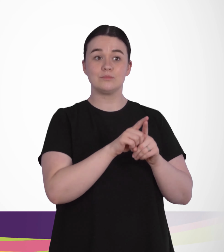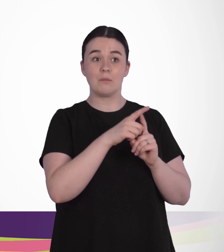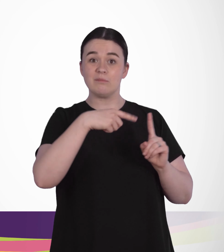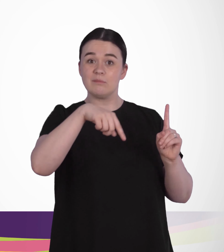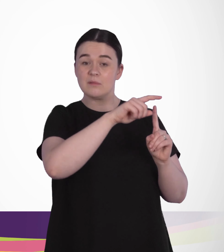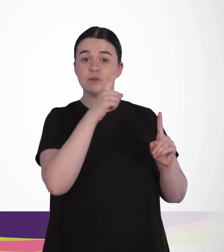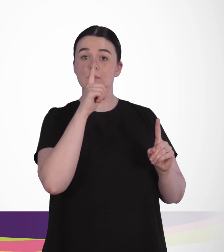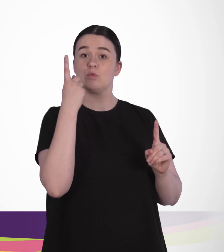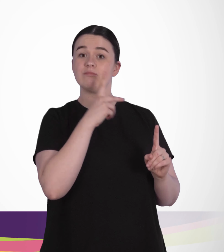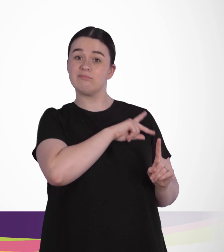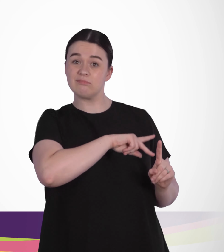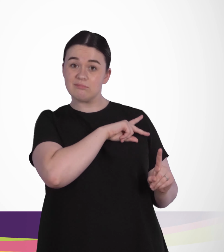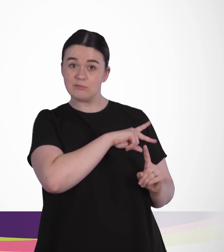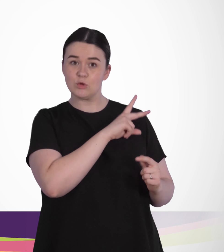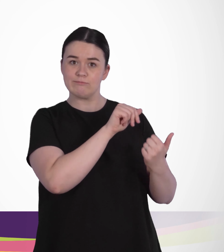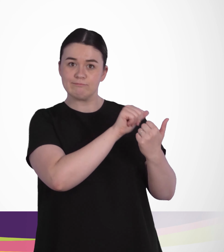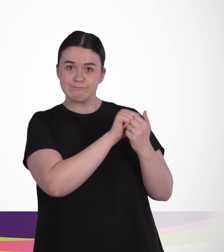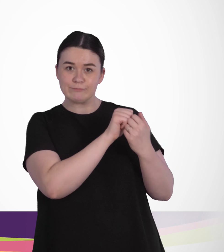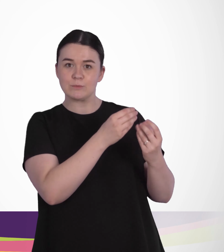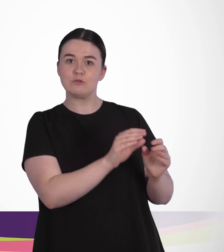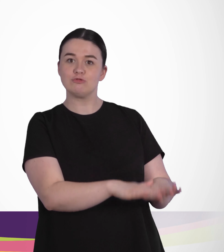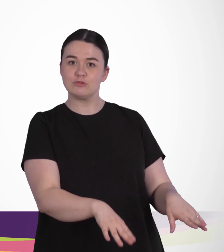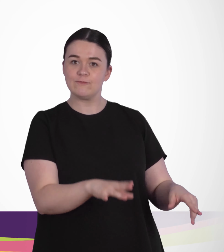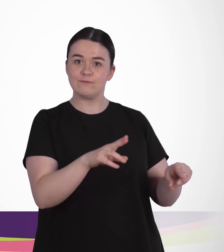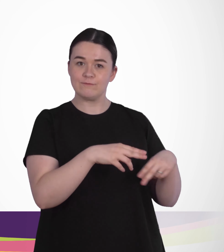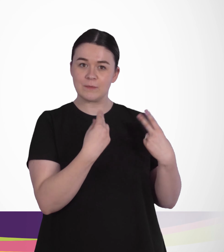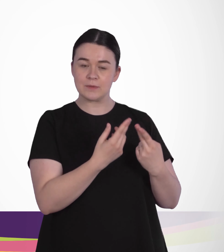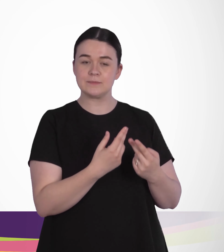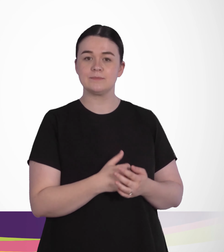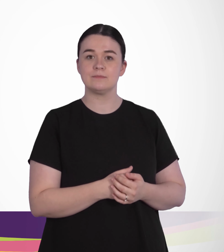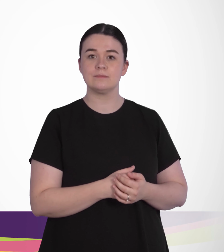alongside the practitioners who work closely alongside children and families –